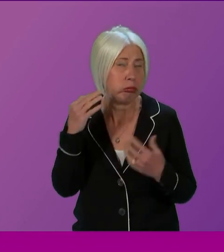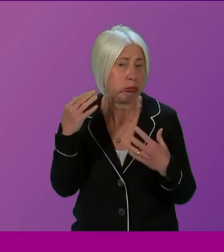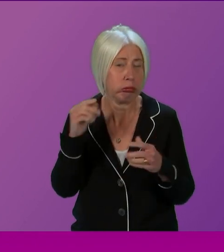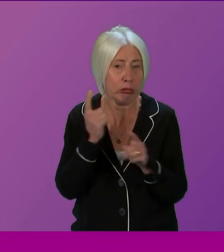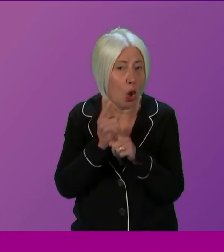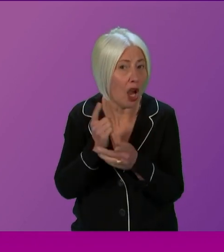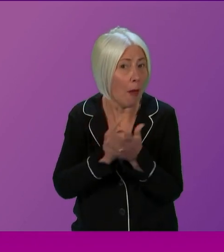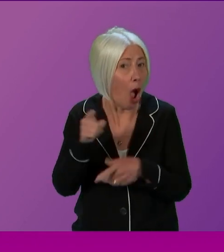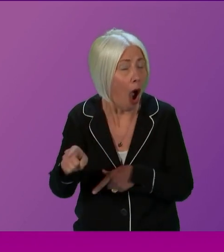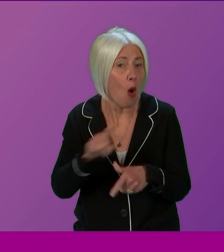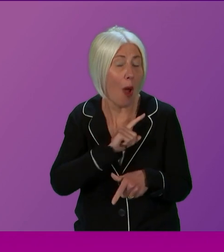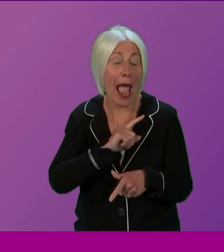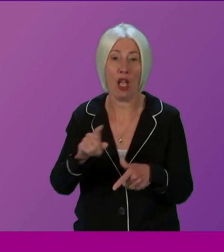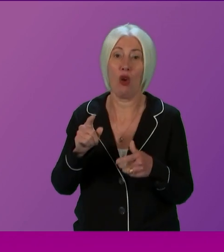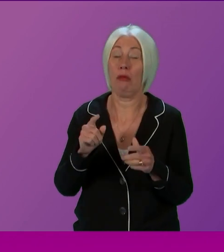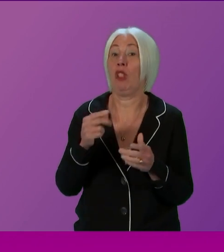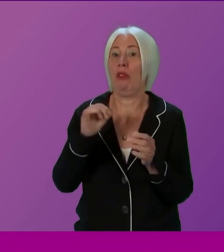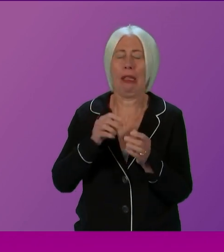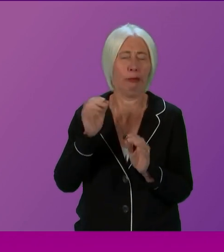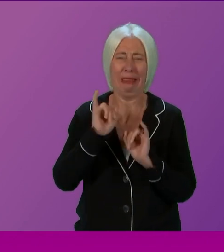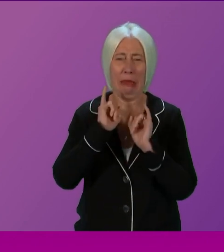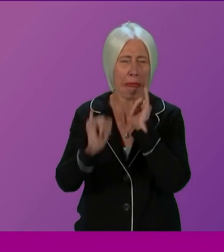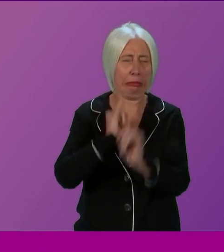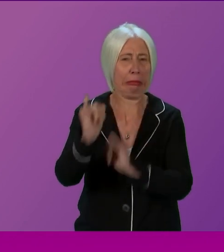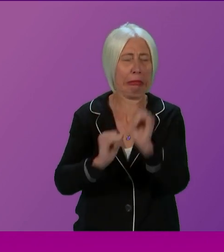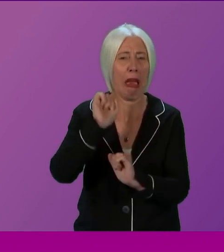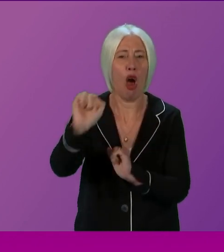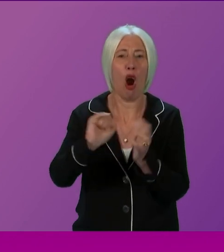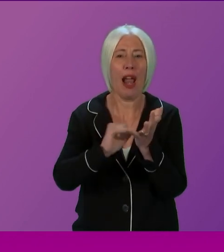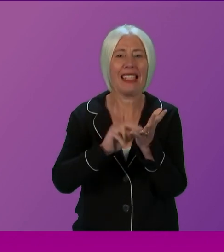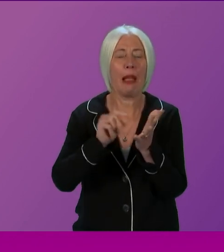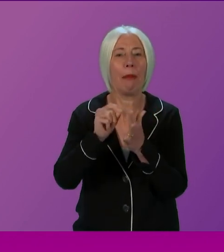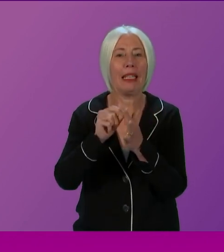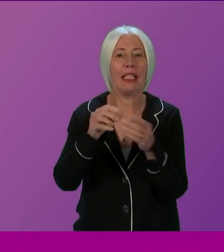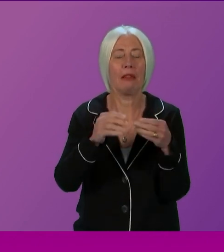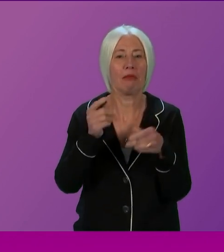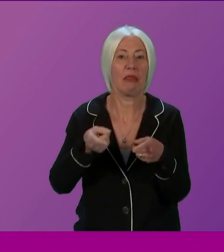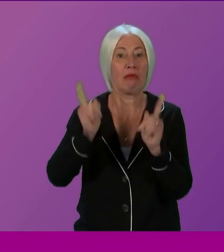government. Let me be helpful to Nicola Sturgeon, as I try to be, and update her on what was said.